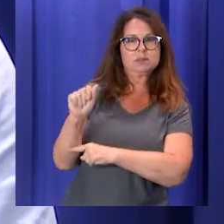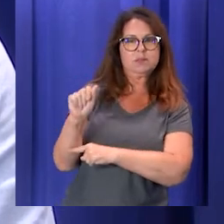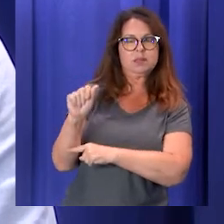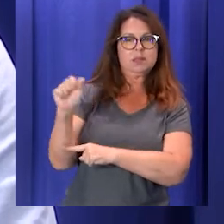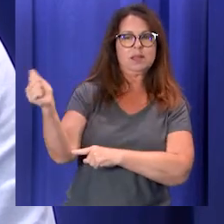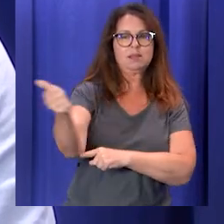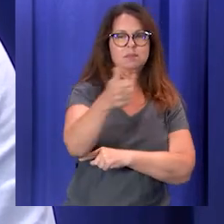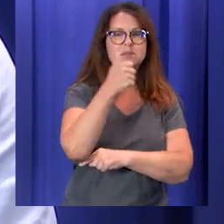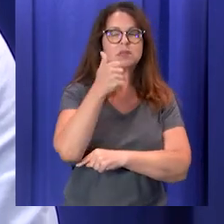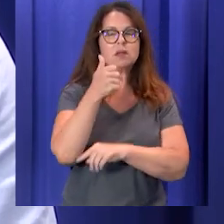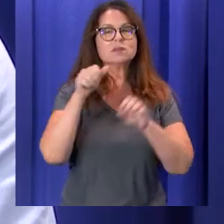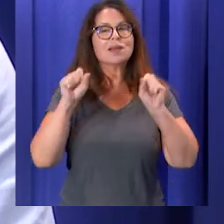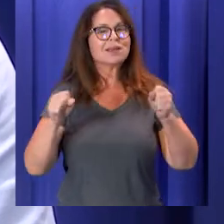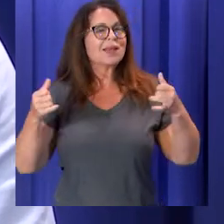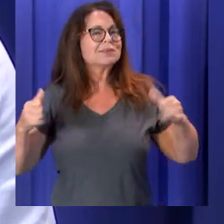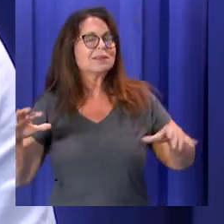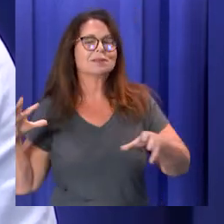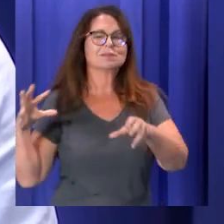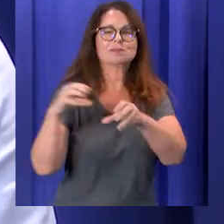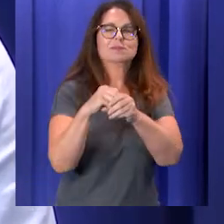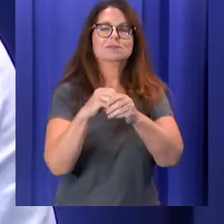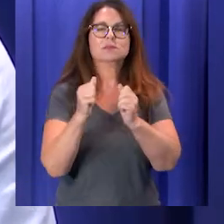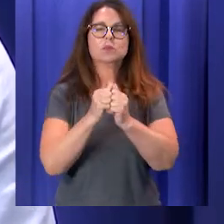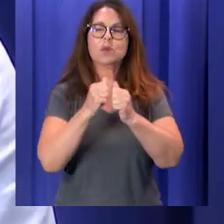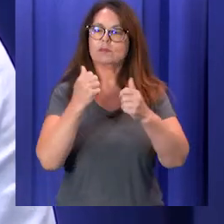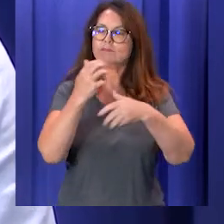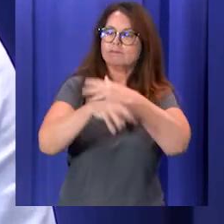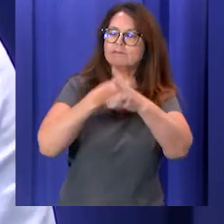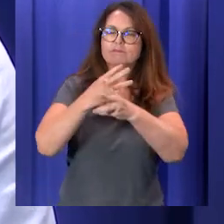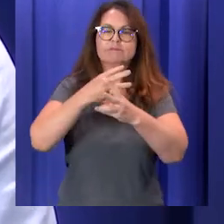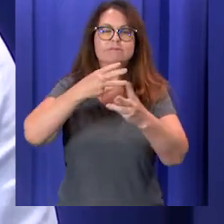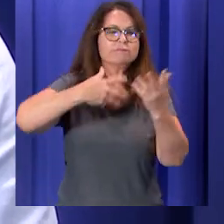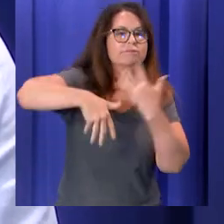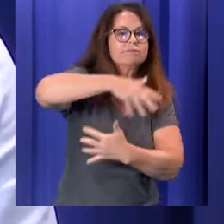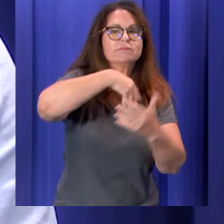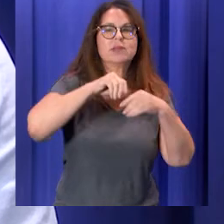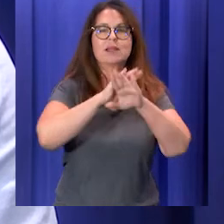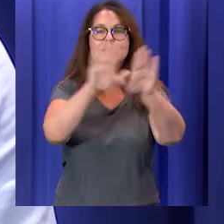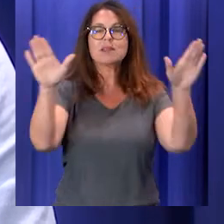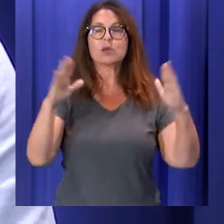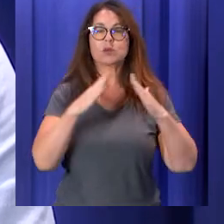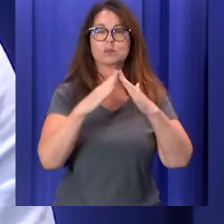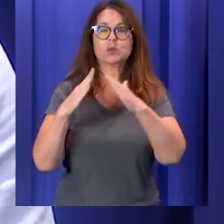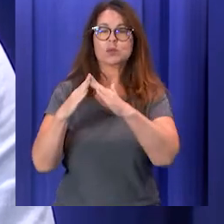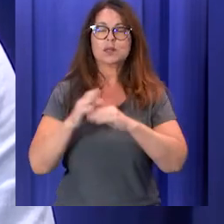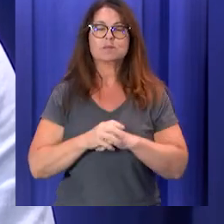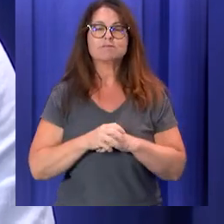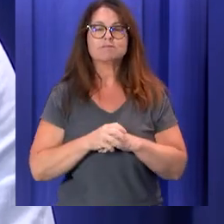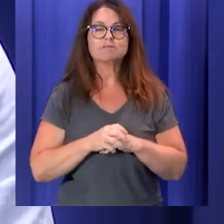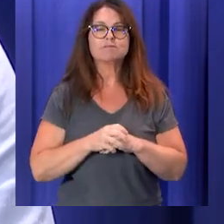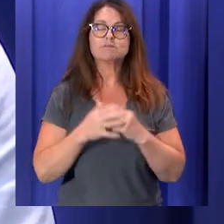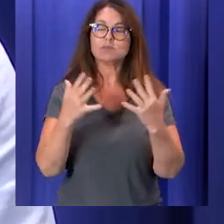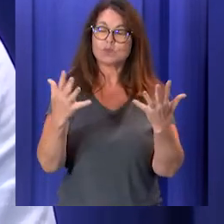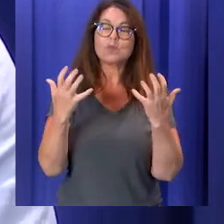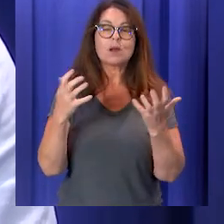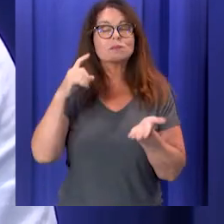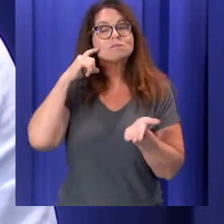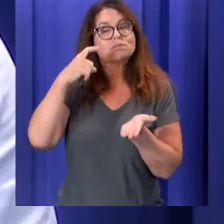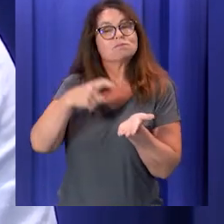can still participate in society and their communities. We also want to recognize that the State Fair organization